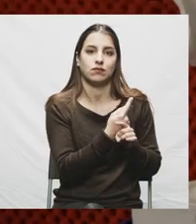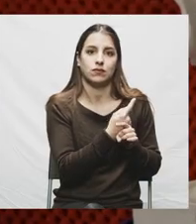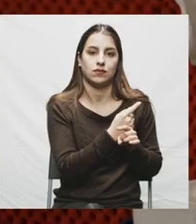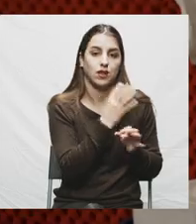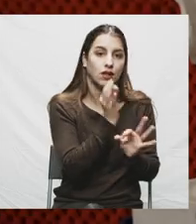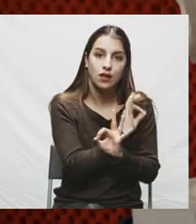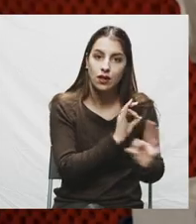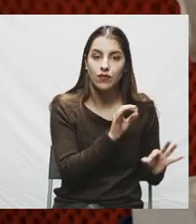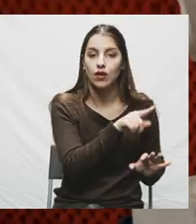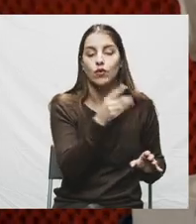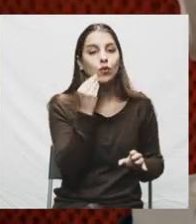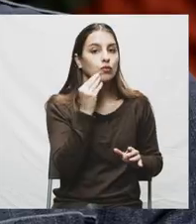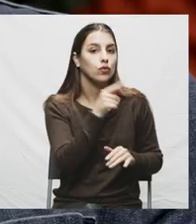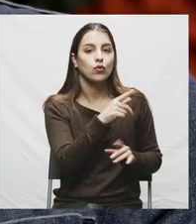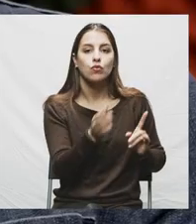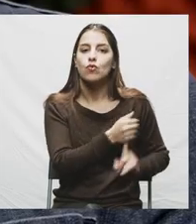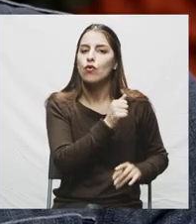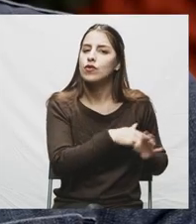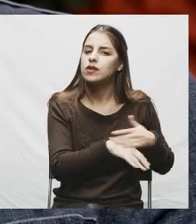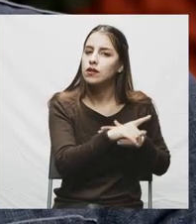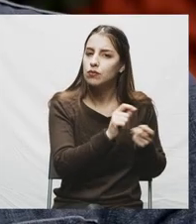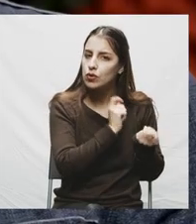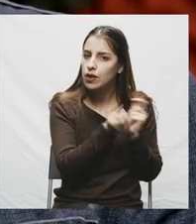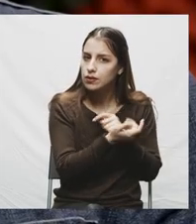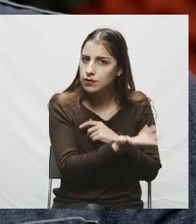unbelievable. How can you do it? Once… — That change?